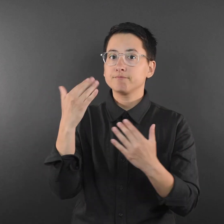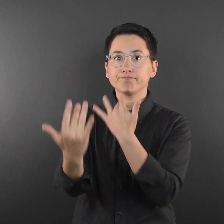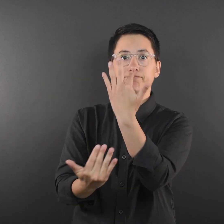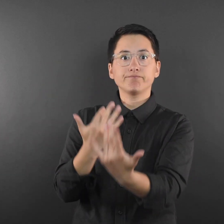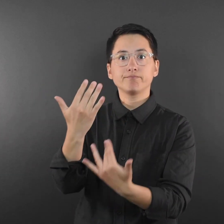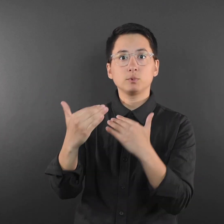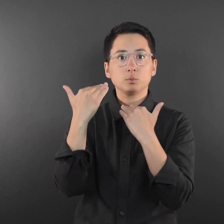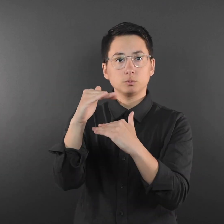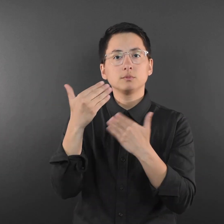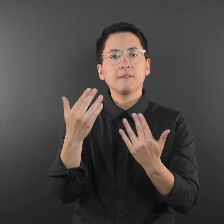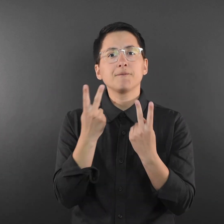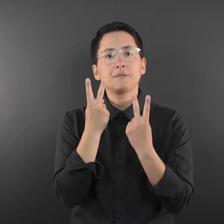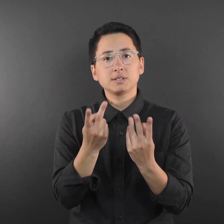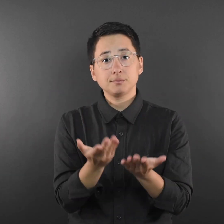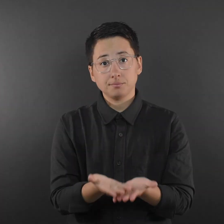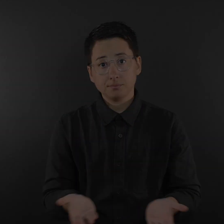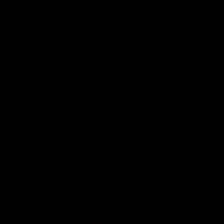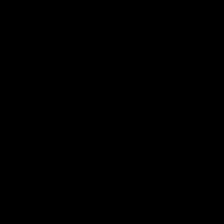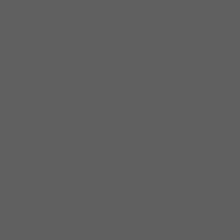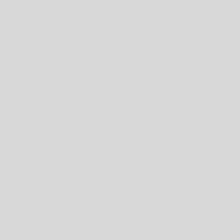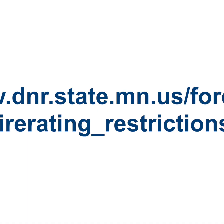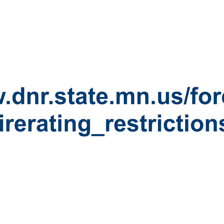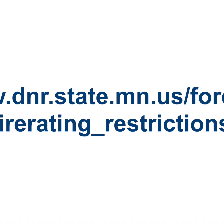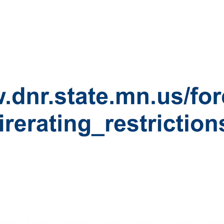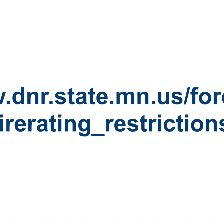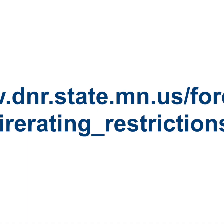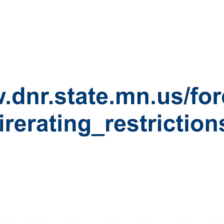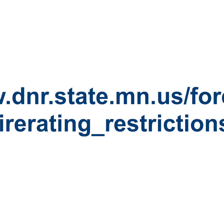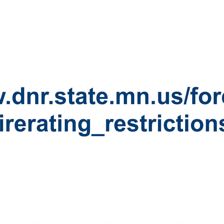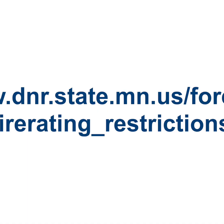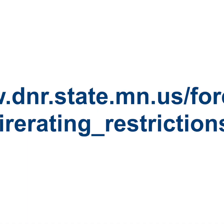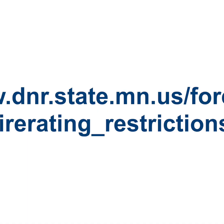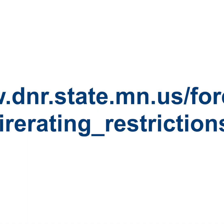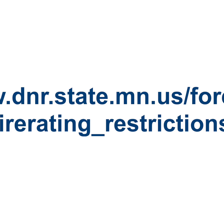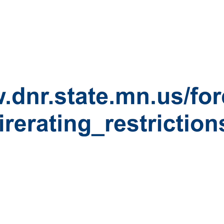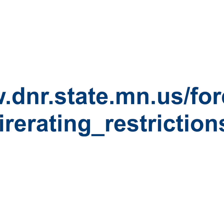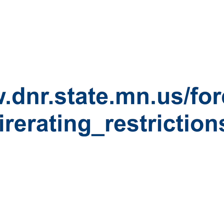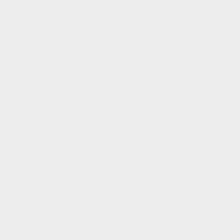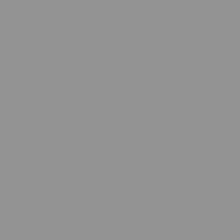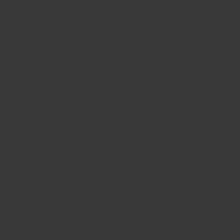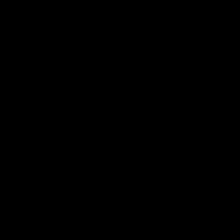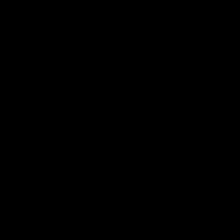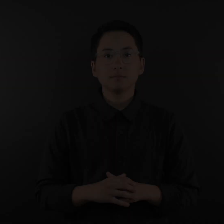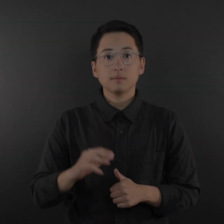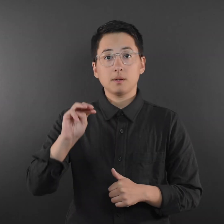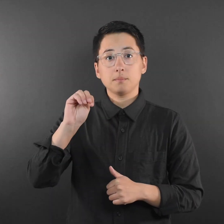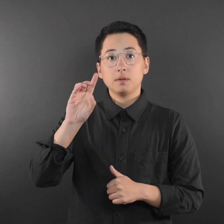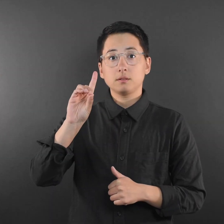restrictions, visit the statewide fire danger and burning restrictions page of the DNR website.